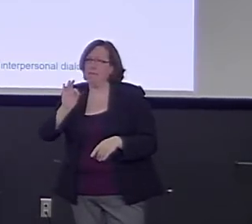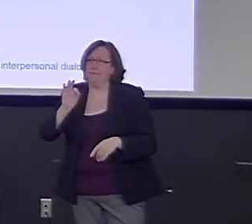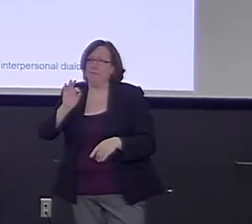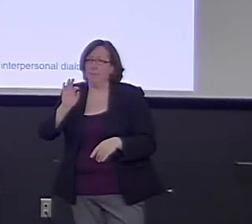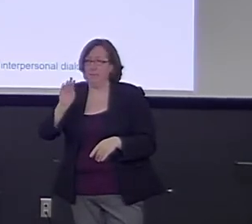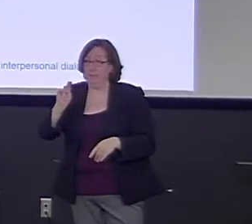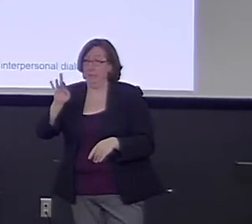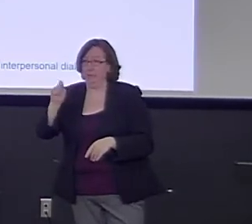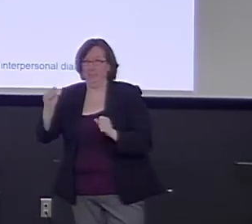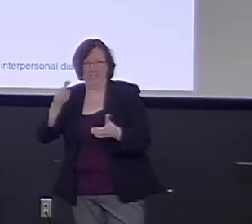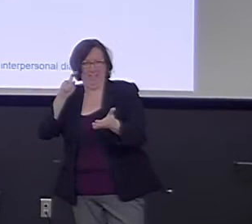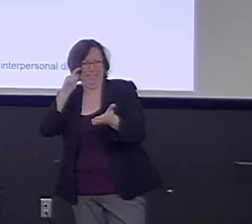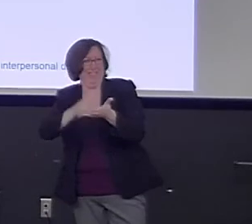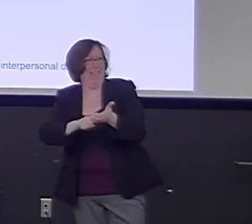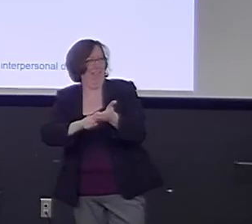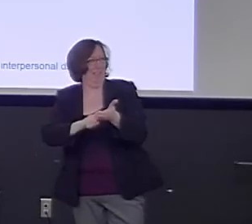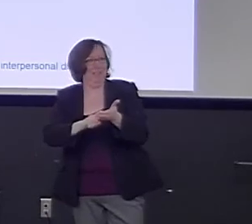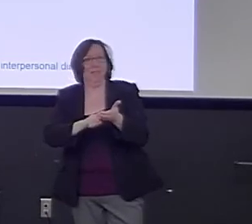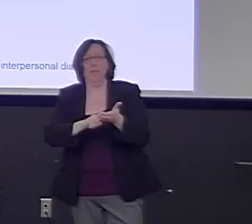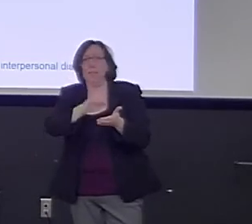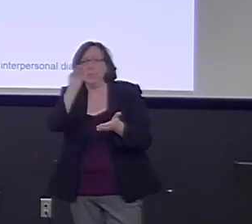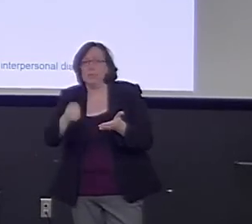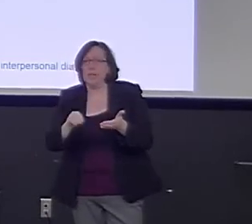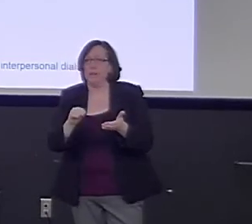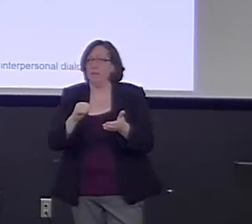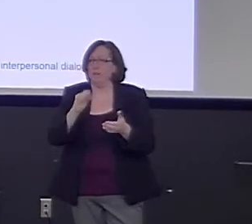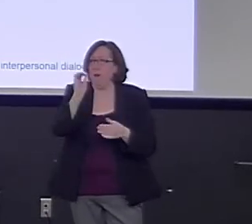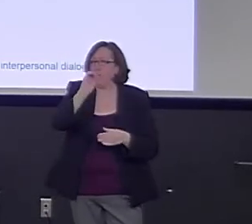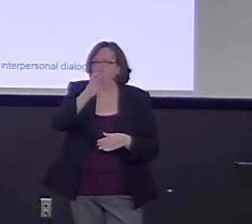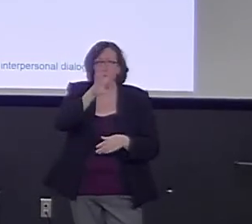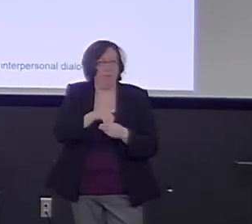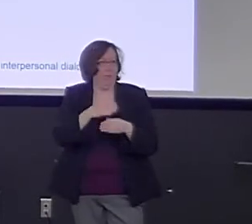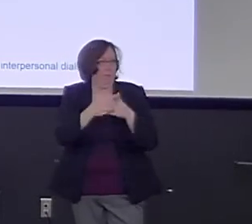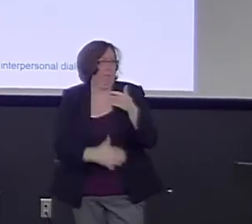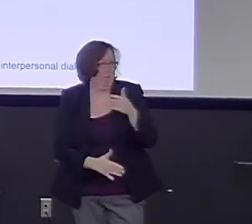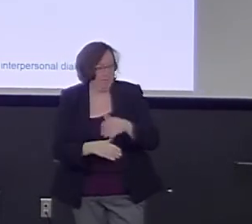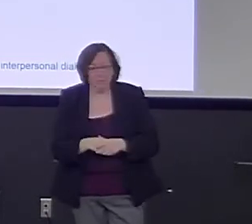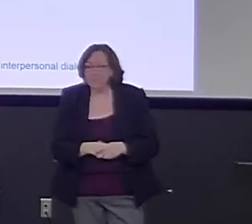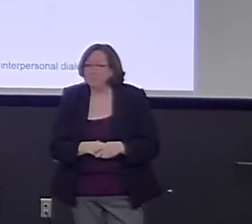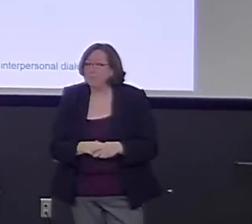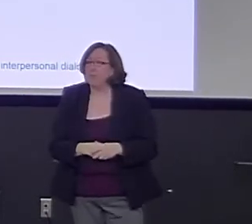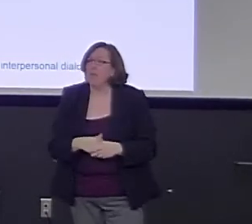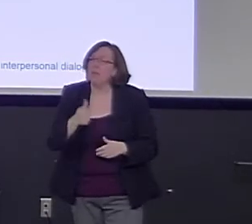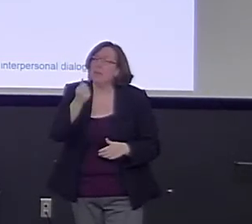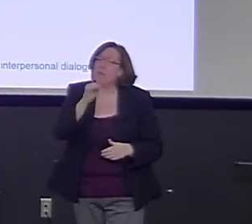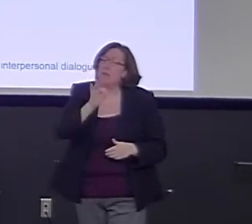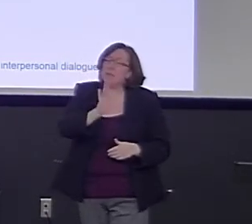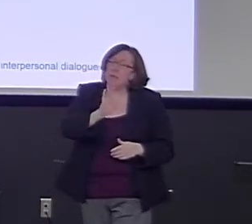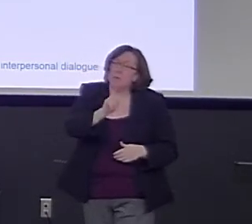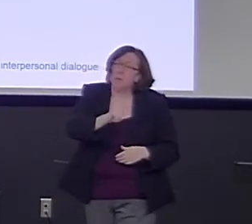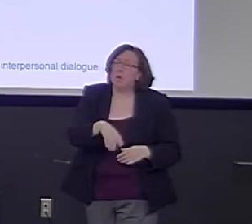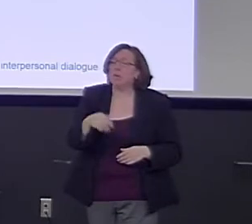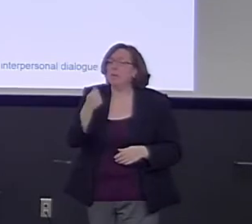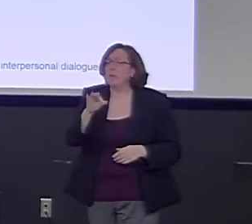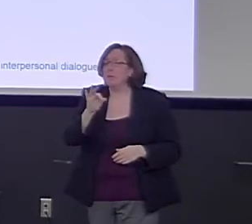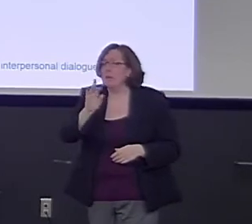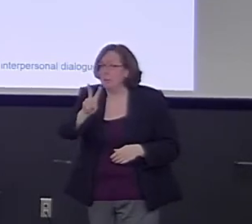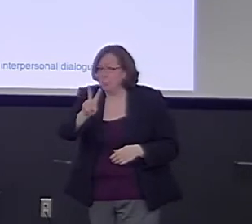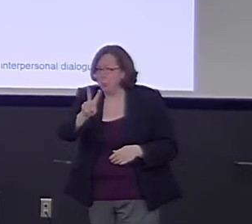And then the major seminal event occurred around 1991, 1992 when Britton Chance and others